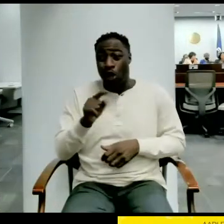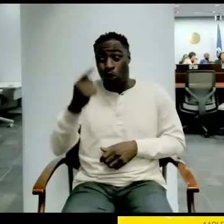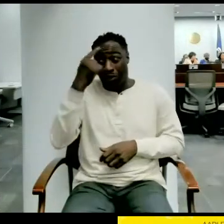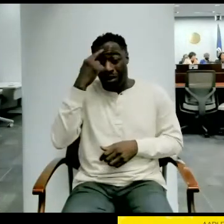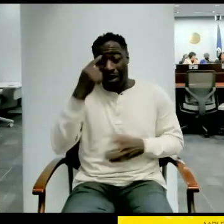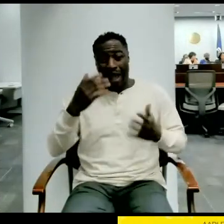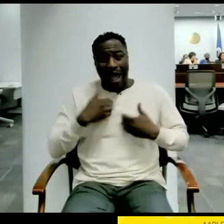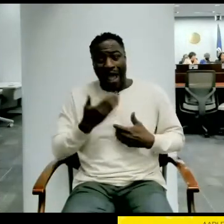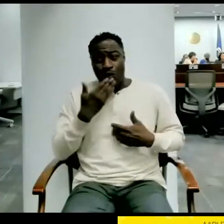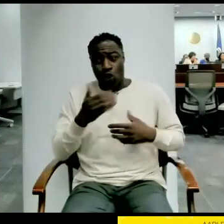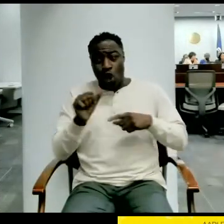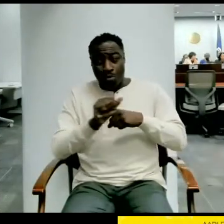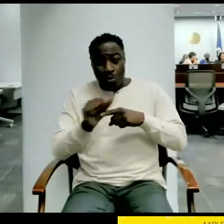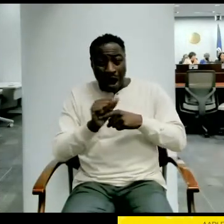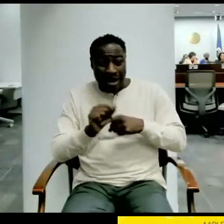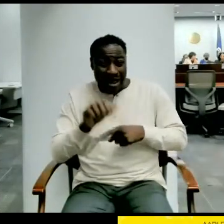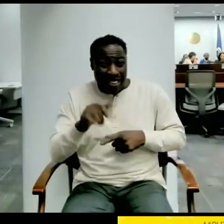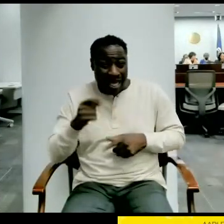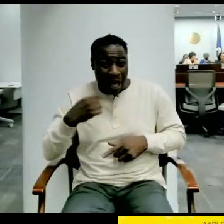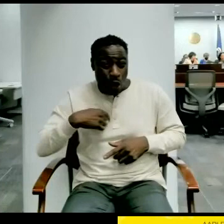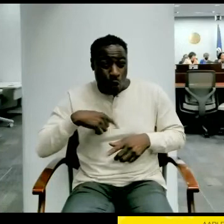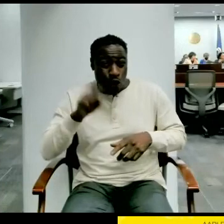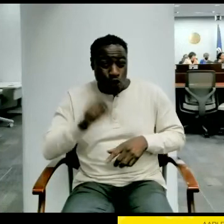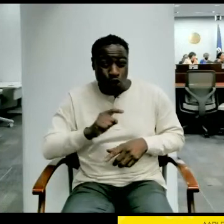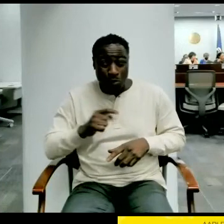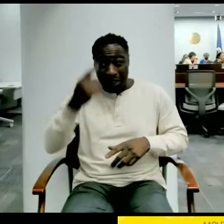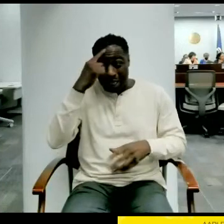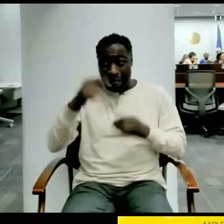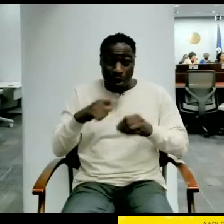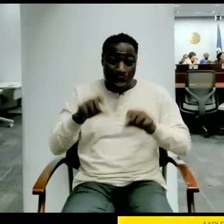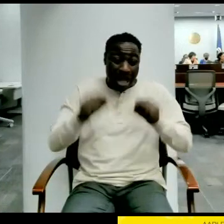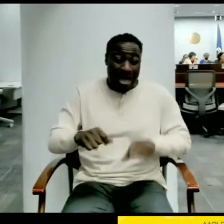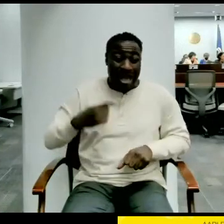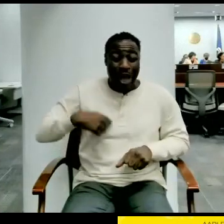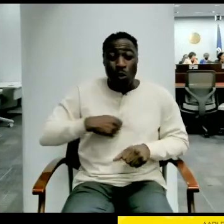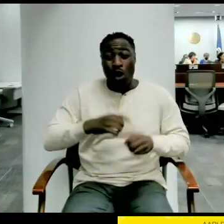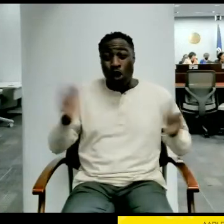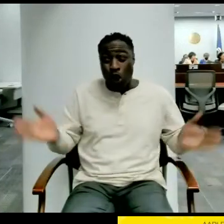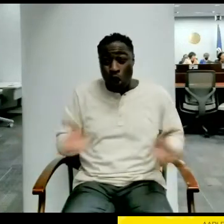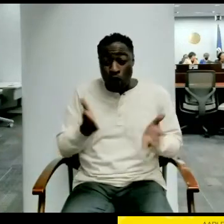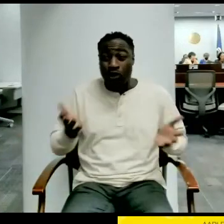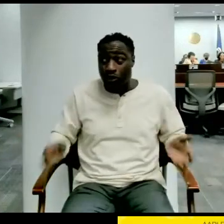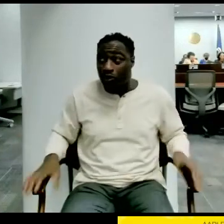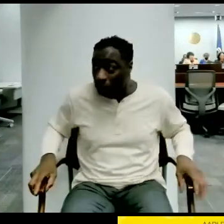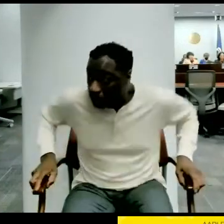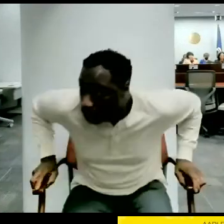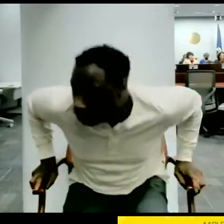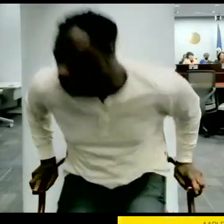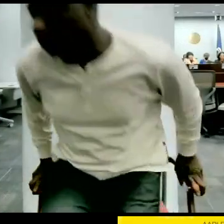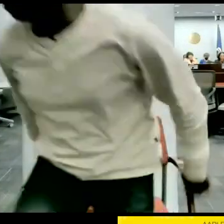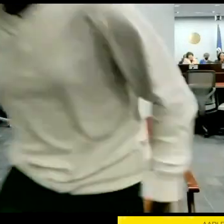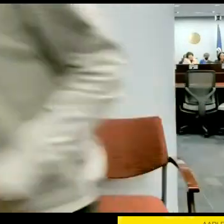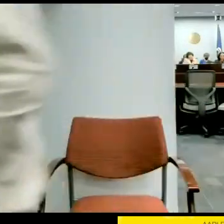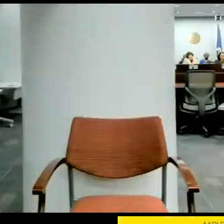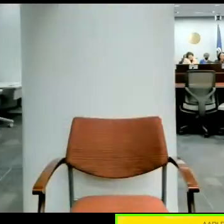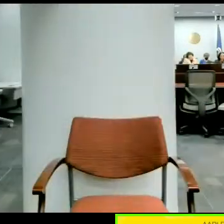have good practices that we should, you know, be thinking about can we encourage at the Commission? Right.